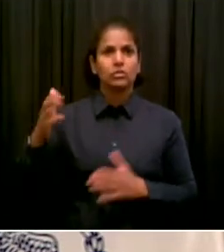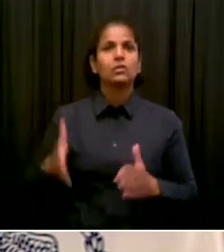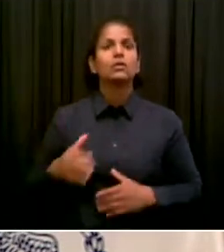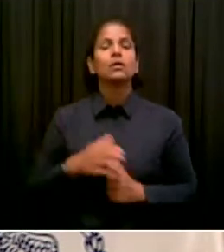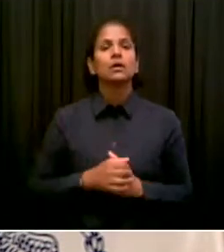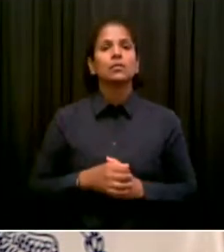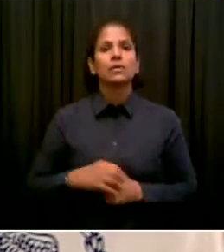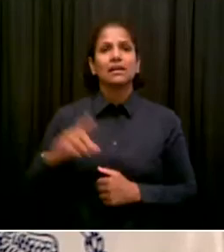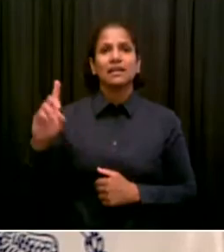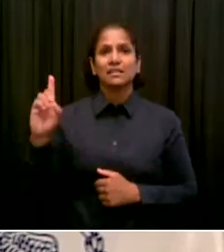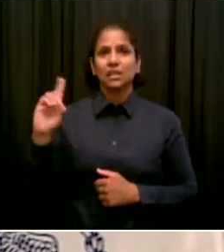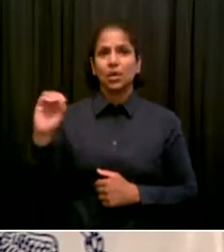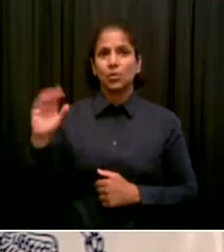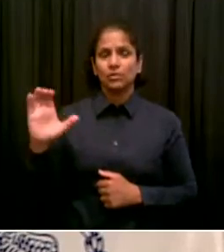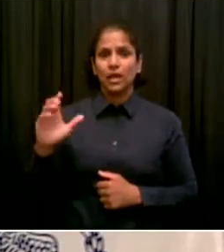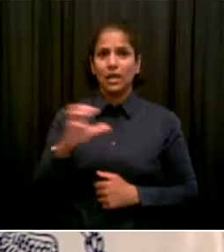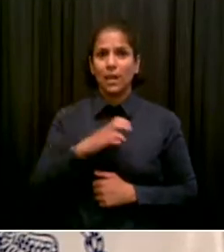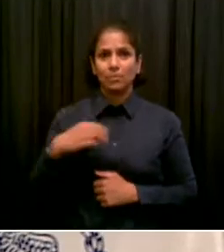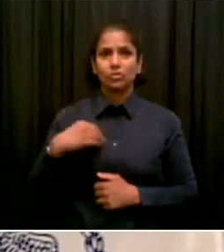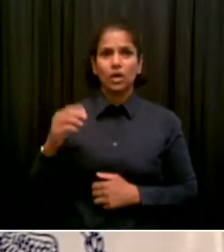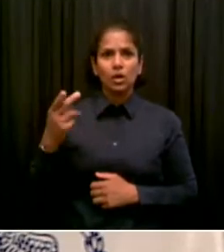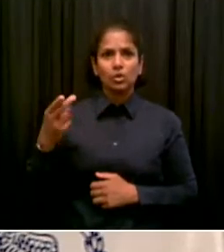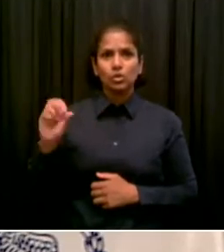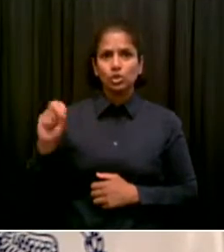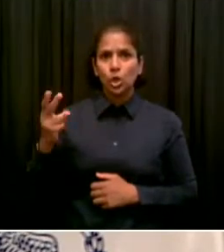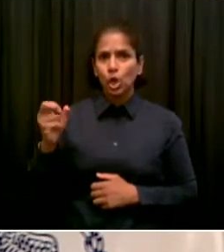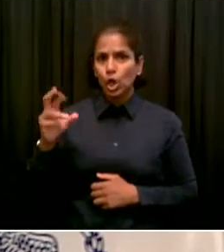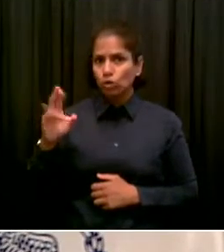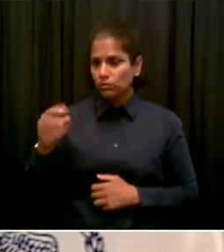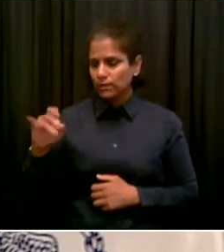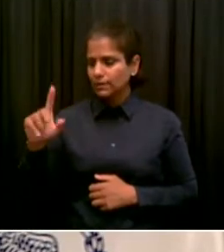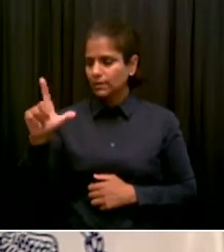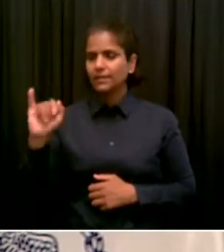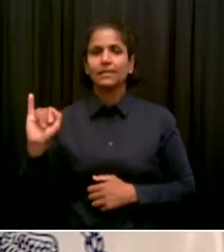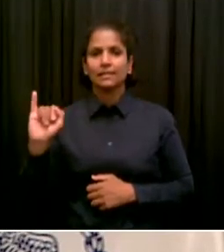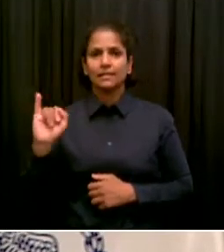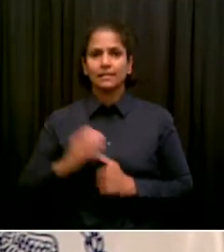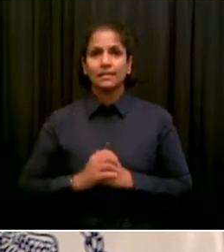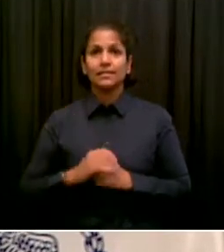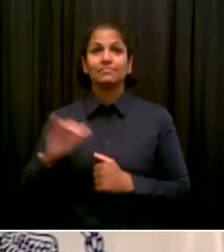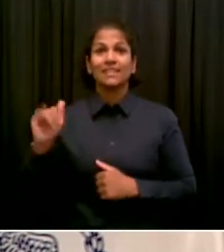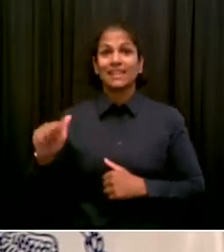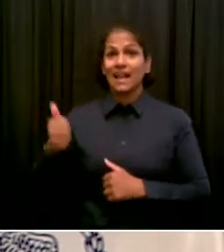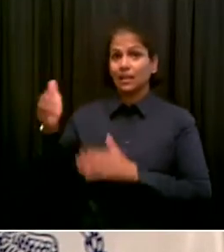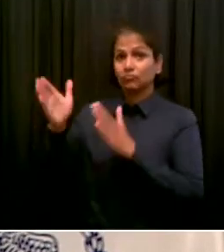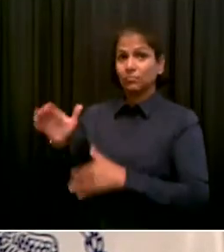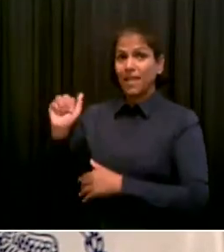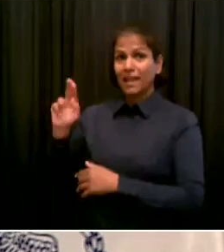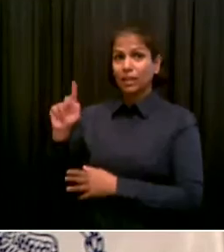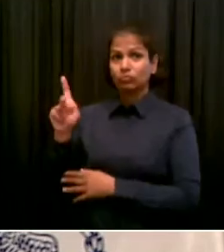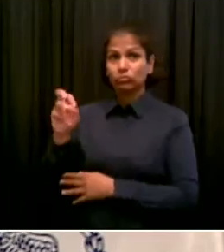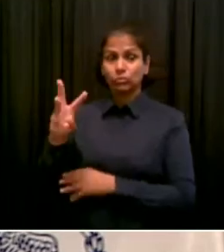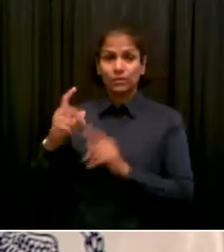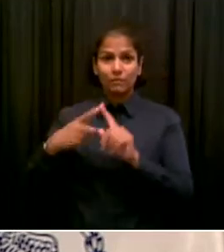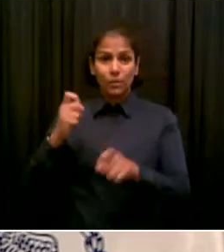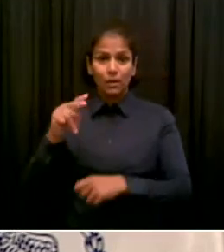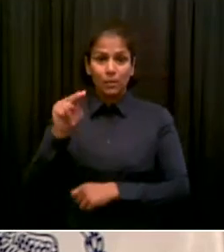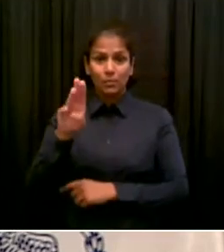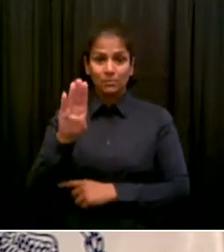CORRECTIONS COMMISSIONER, AND ANDREW CASSIO.